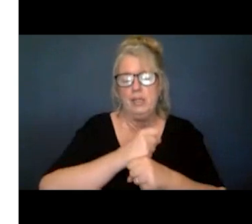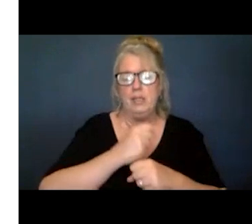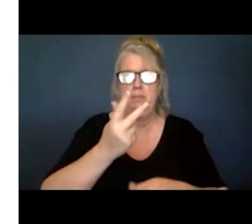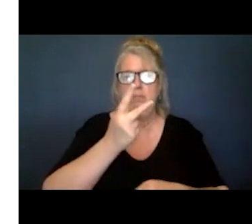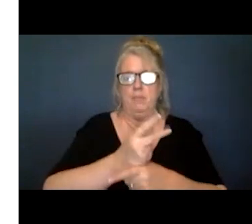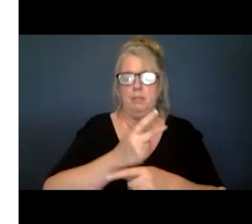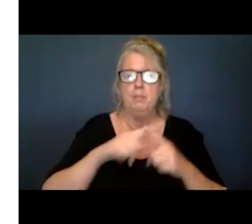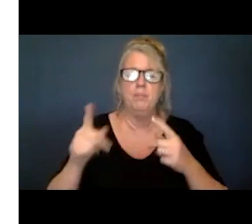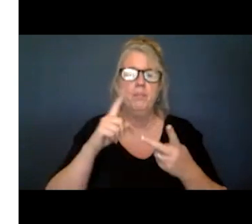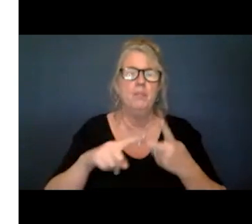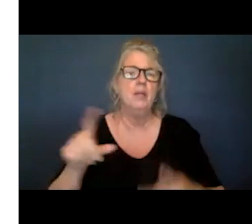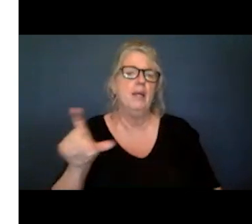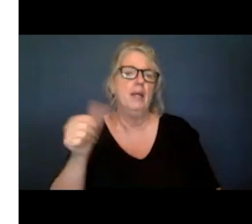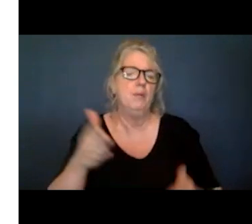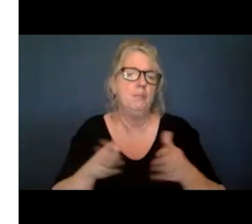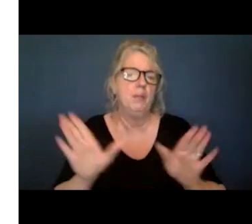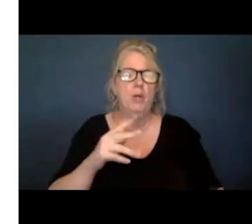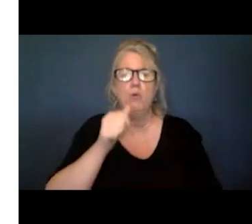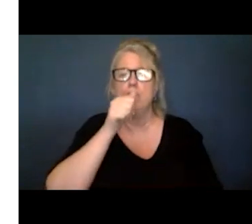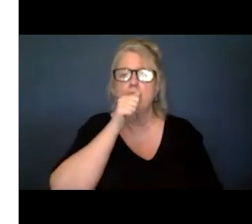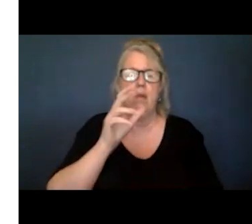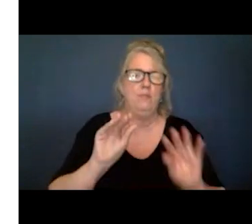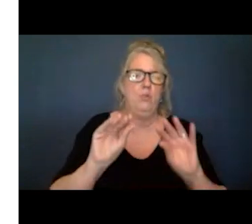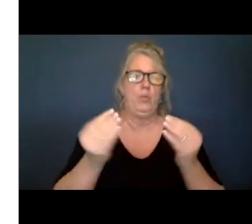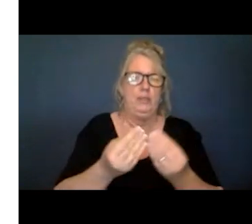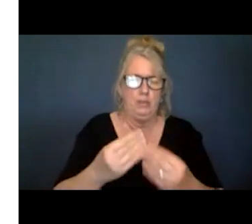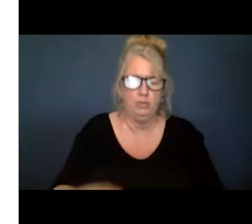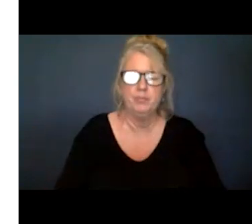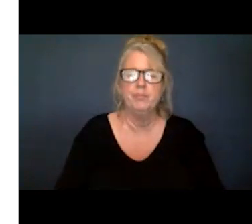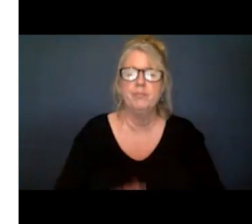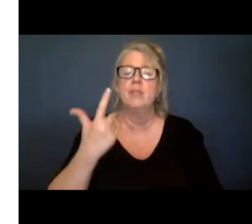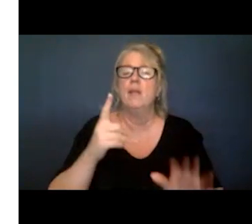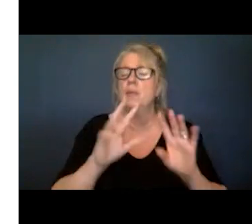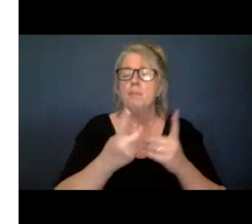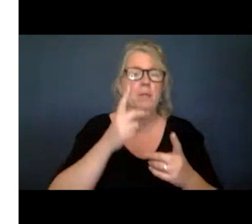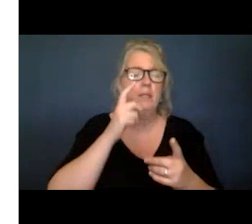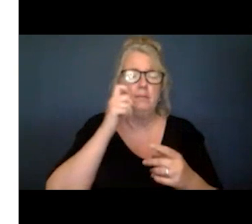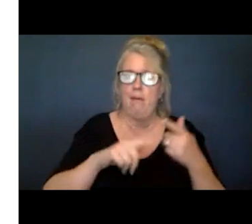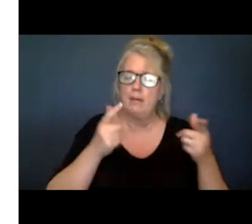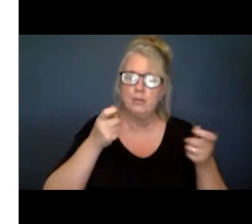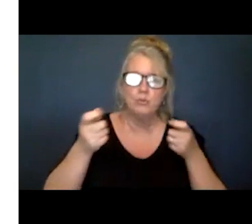another public or private organization. The department does not control or guarantee